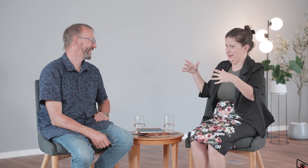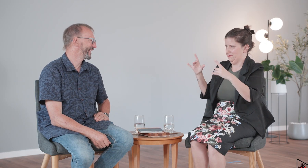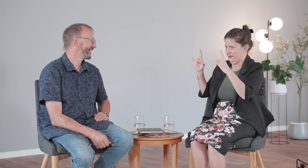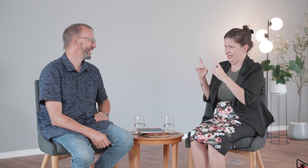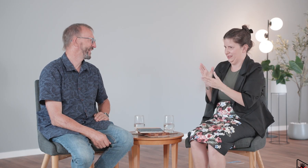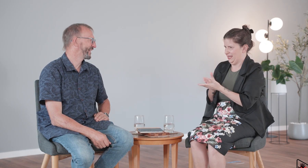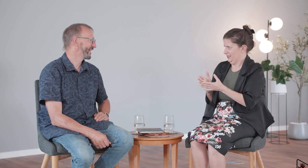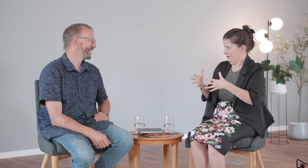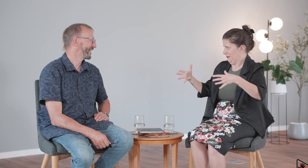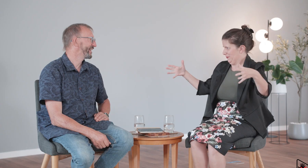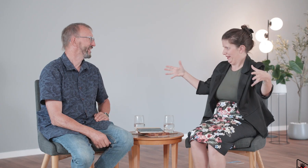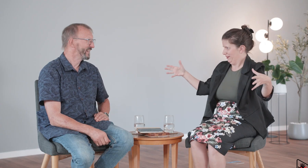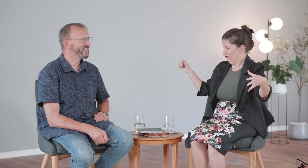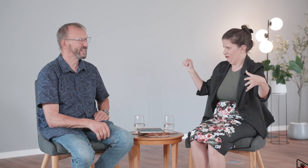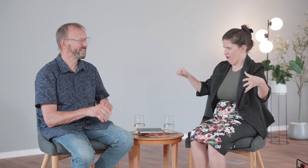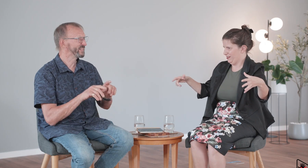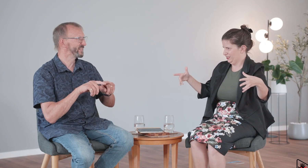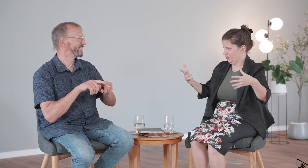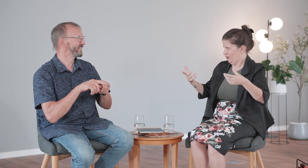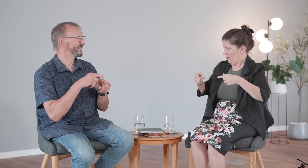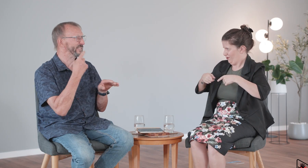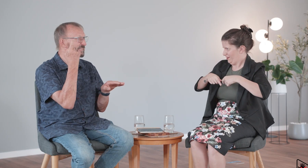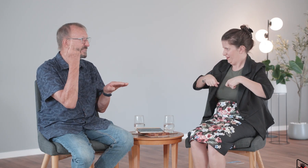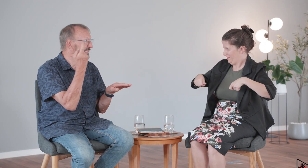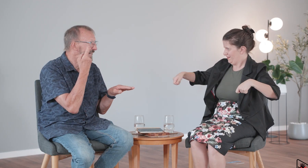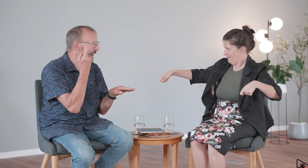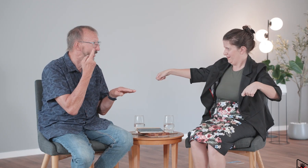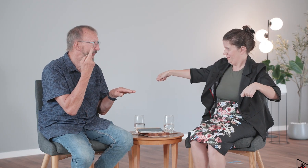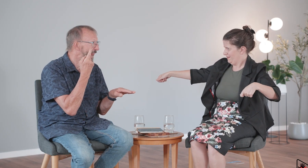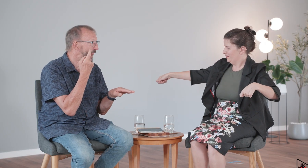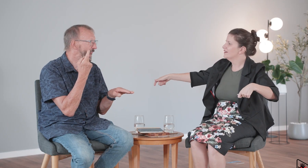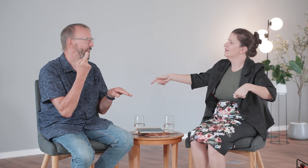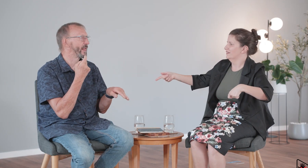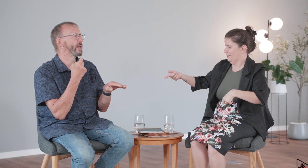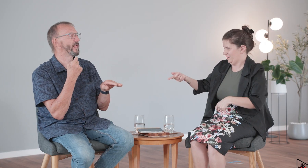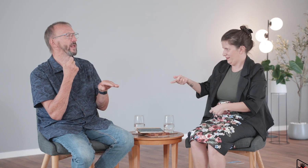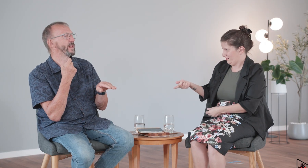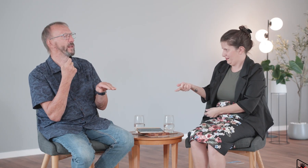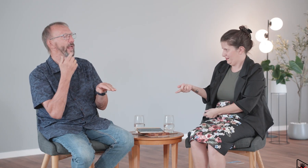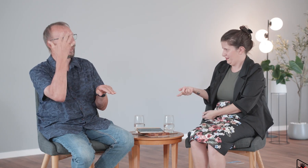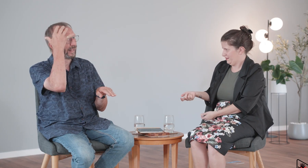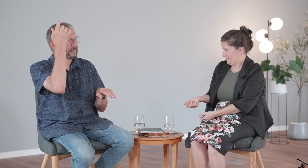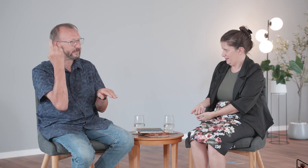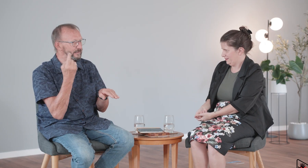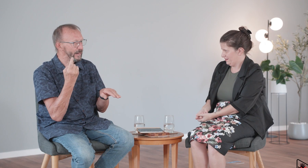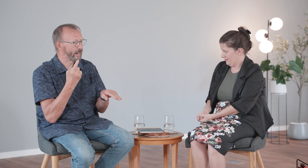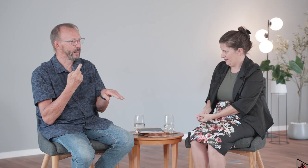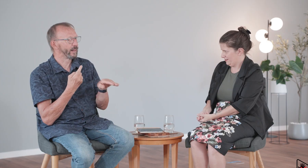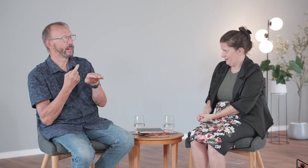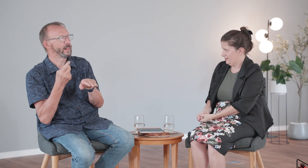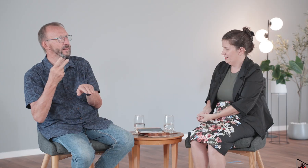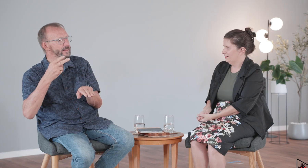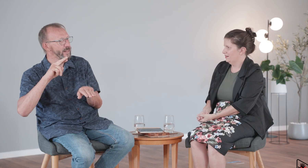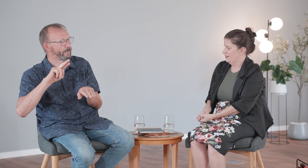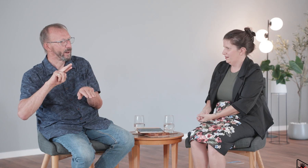Wow. And so beds are quite big, aren't they? Yeah. Well, there's different sizes. Single,